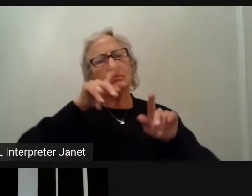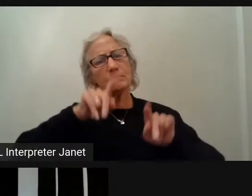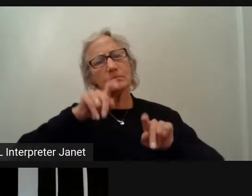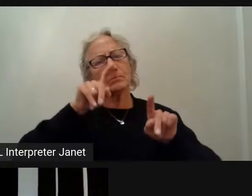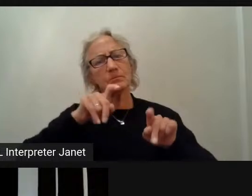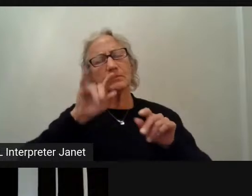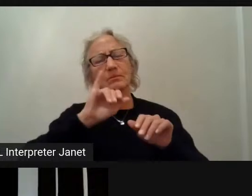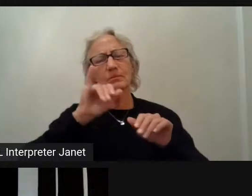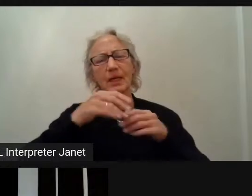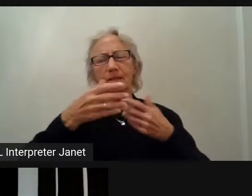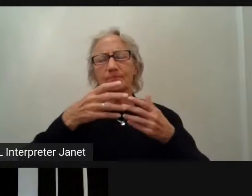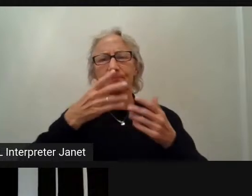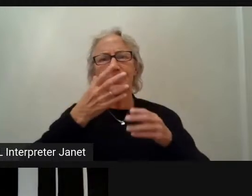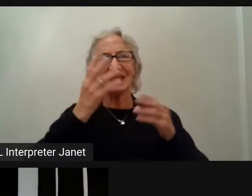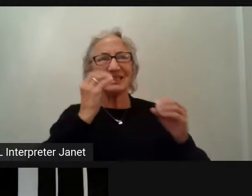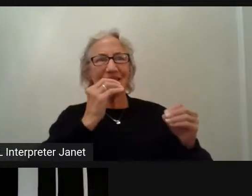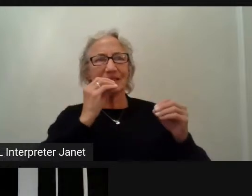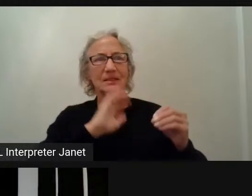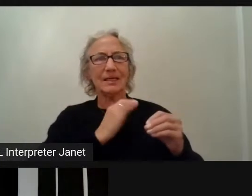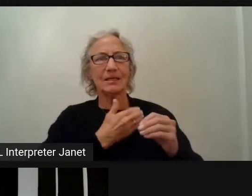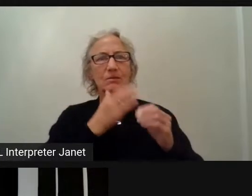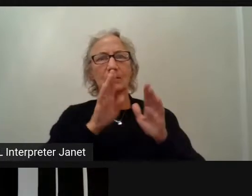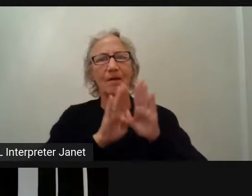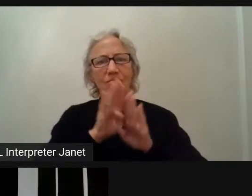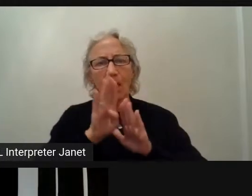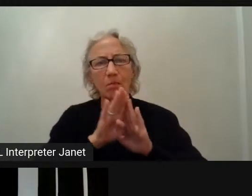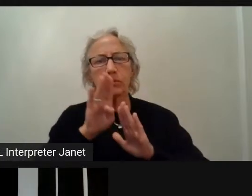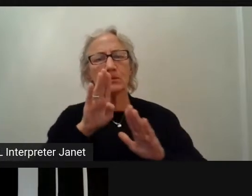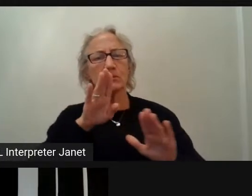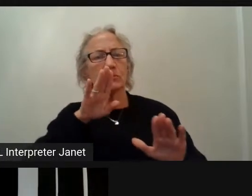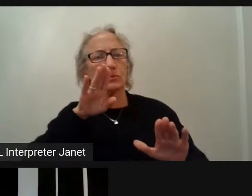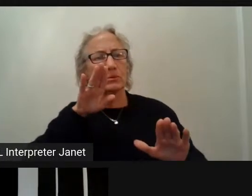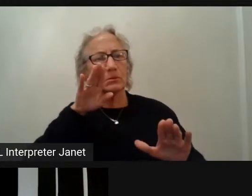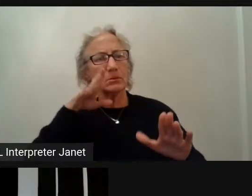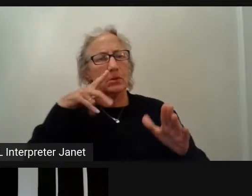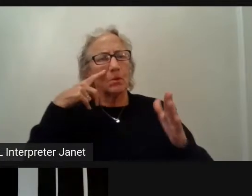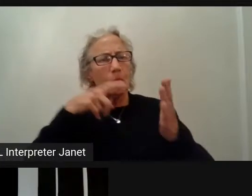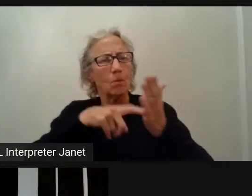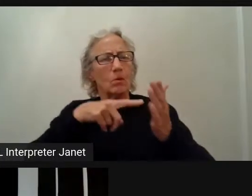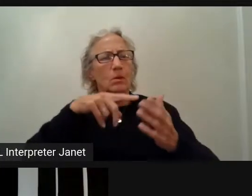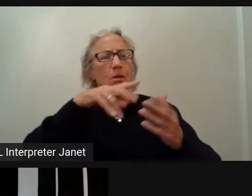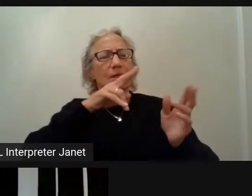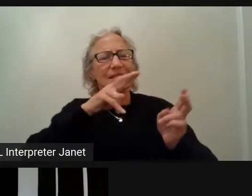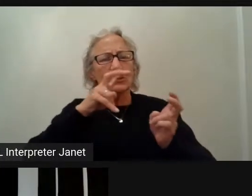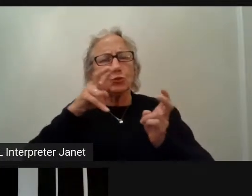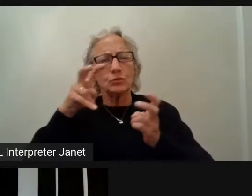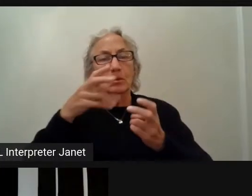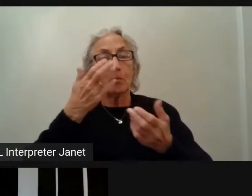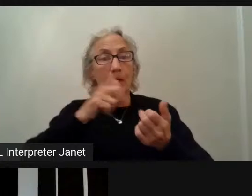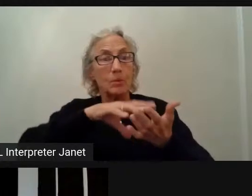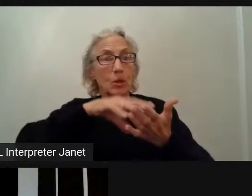Maciek Palmowski: Of course. That is why I am here ≫: For me when we have testing like this is kind of training